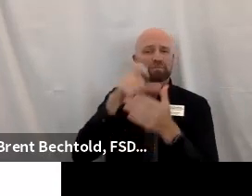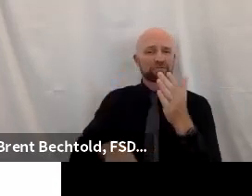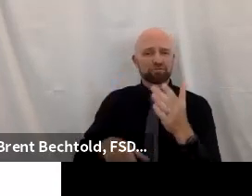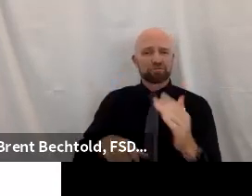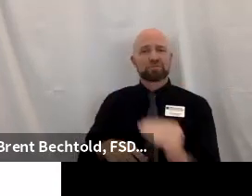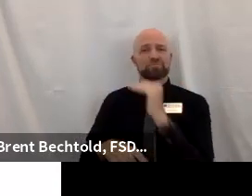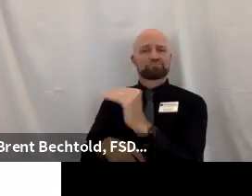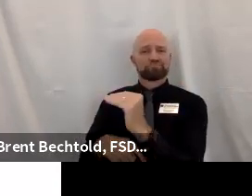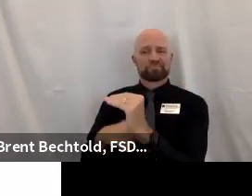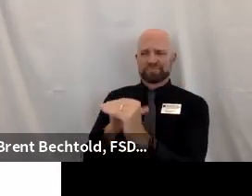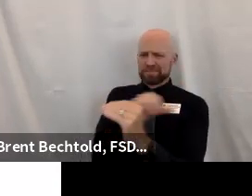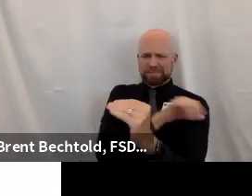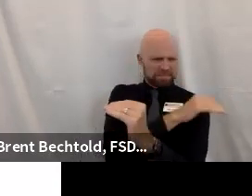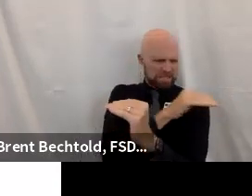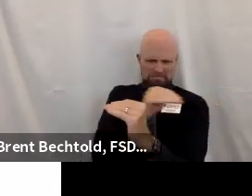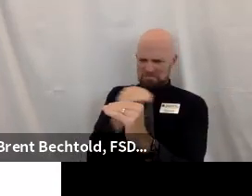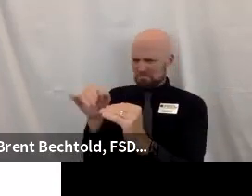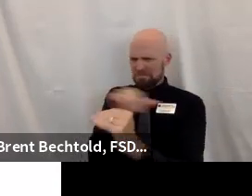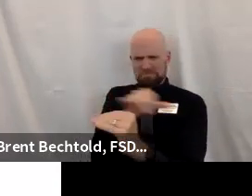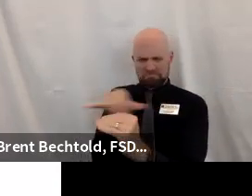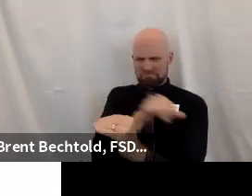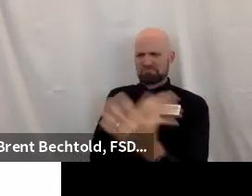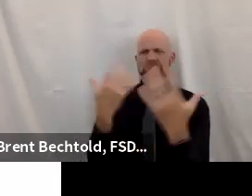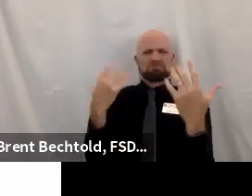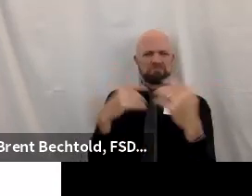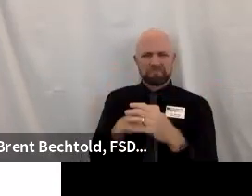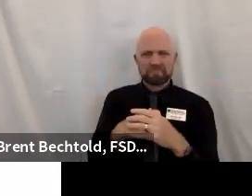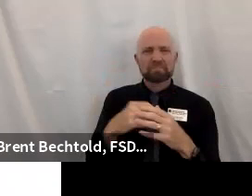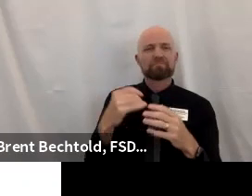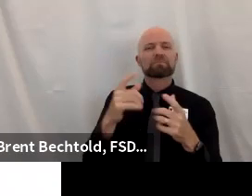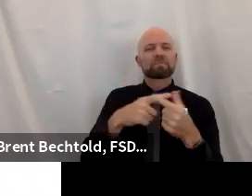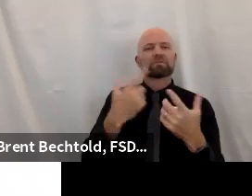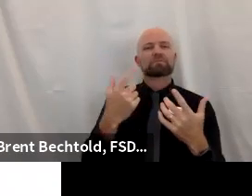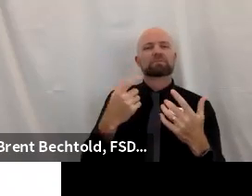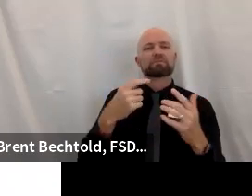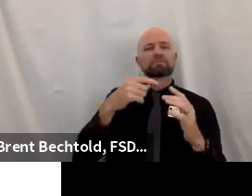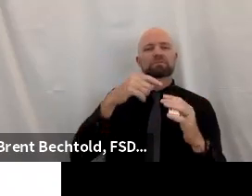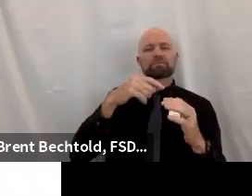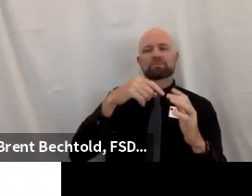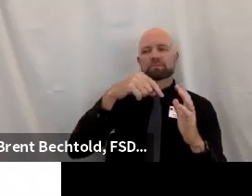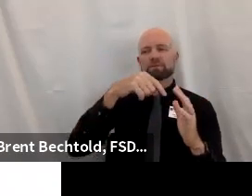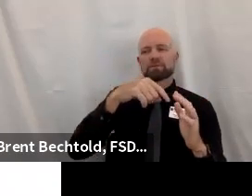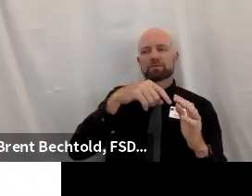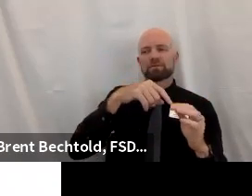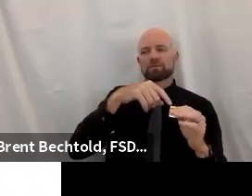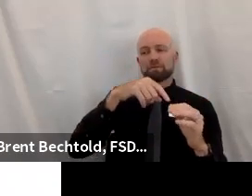And then they add another passage it might move them up. So, some of these might, their reading level might remain the same.